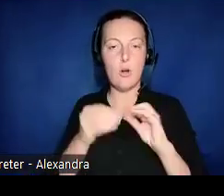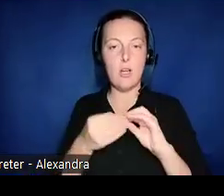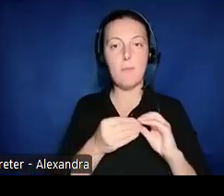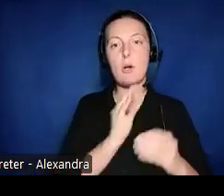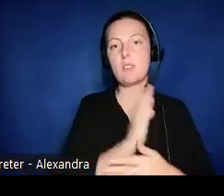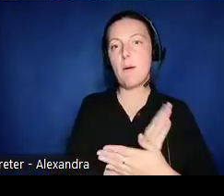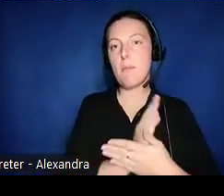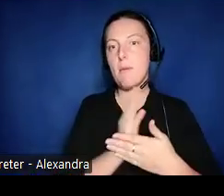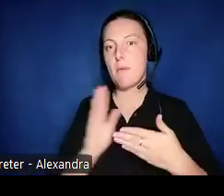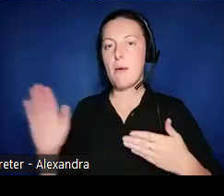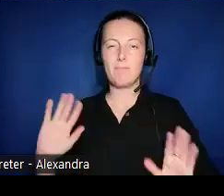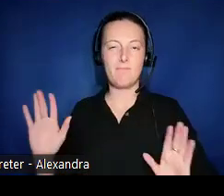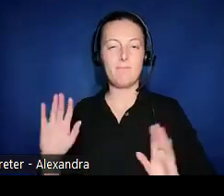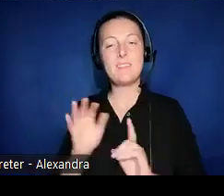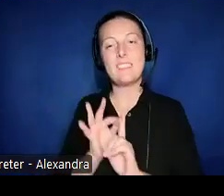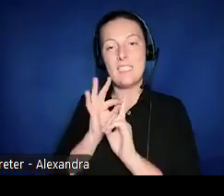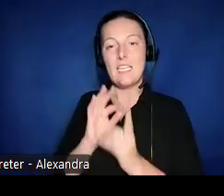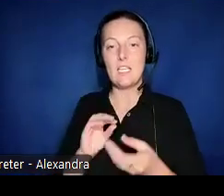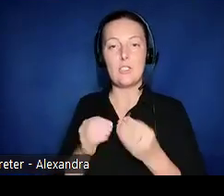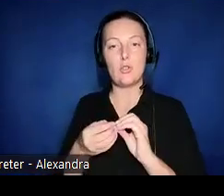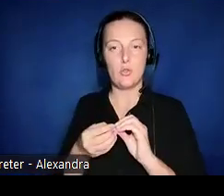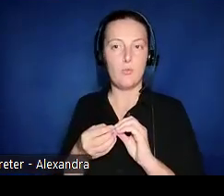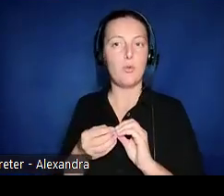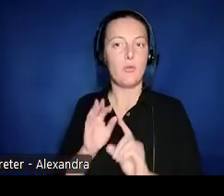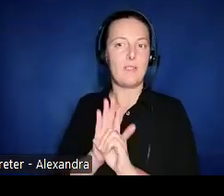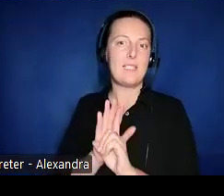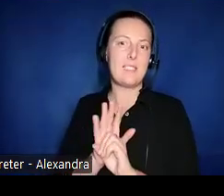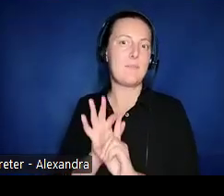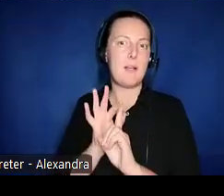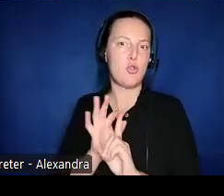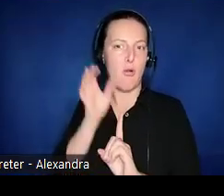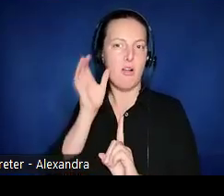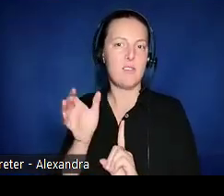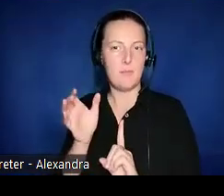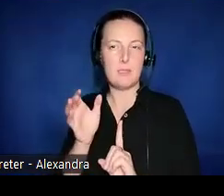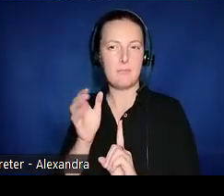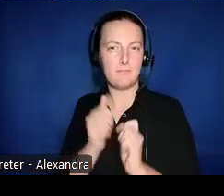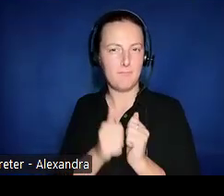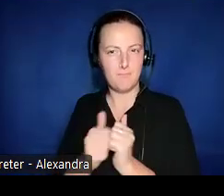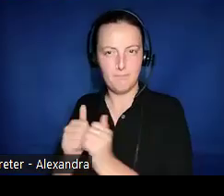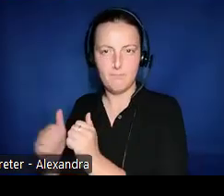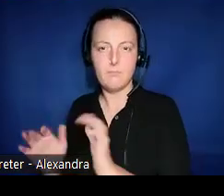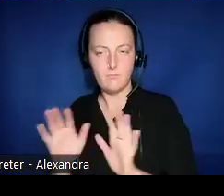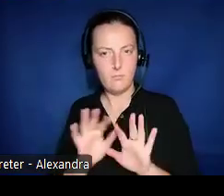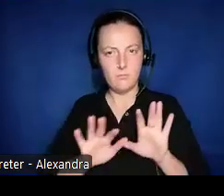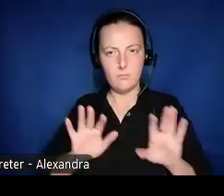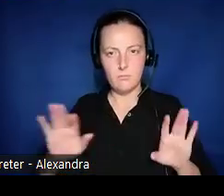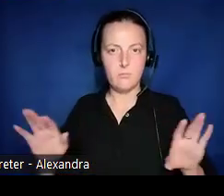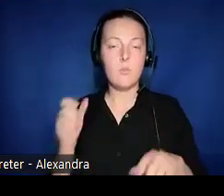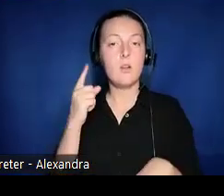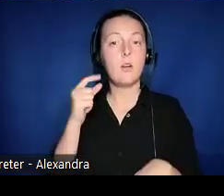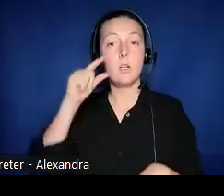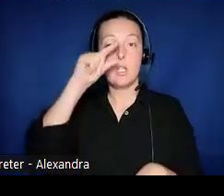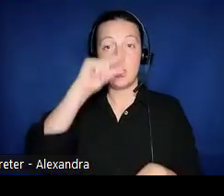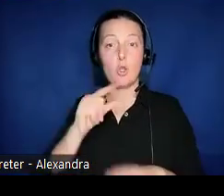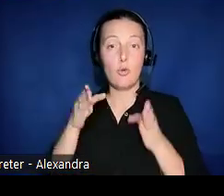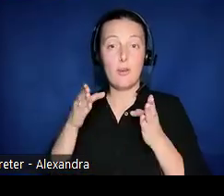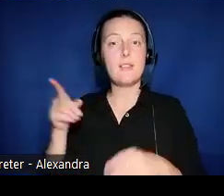special concept. Um, and so, uh, the Greeks were most interested in creating ratios of numbers,